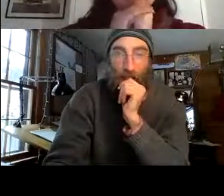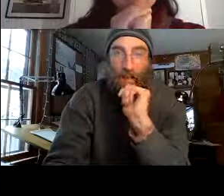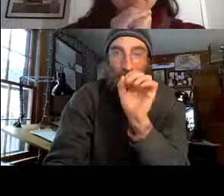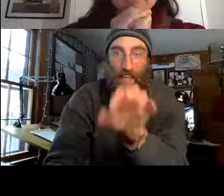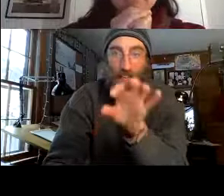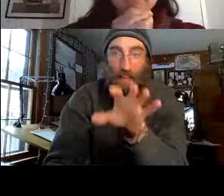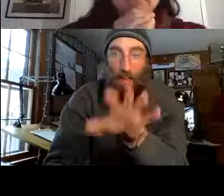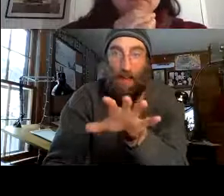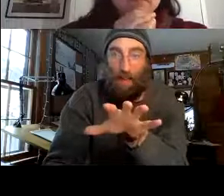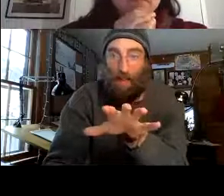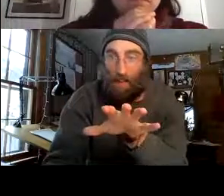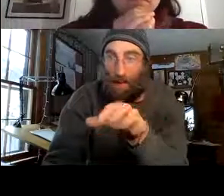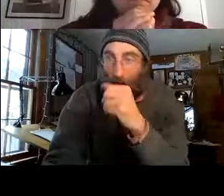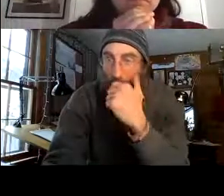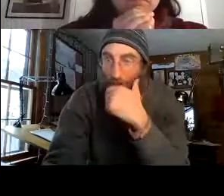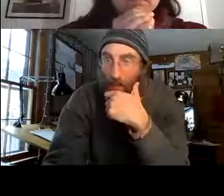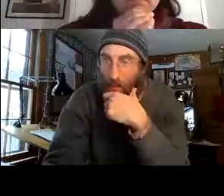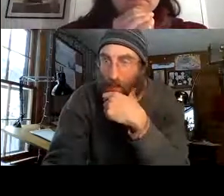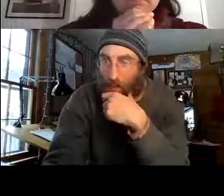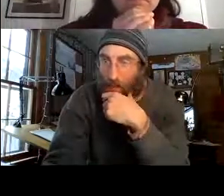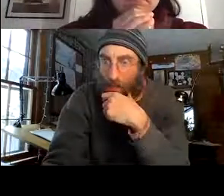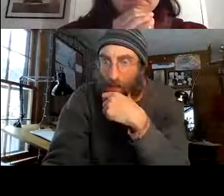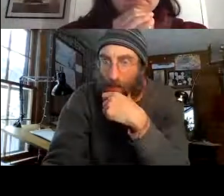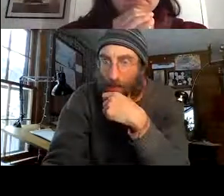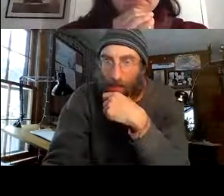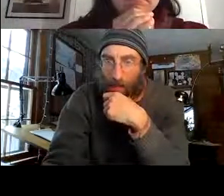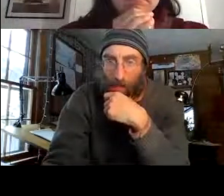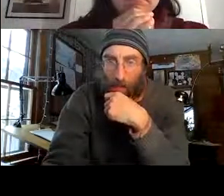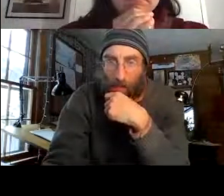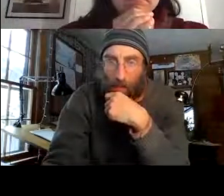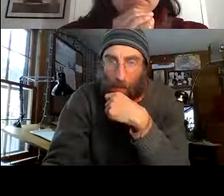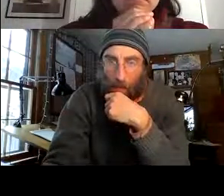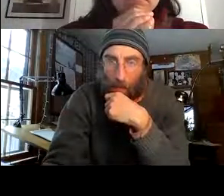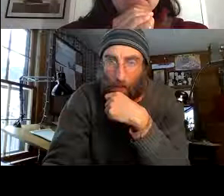like that done in the heat of battle. And it occurs to me, this could be a bush,